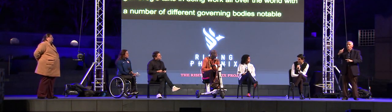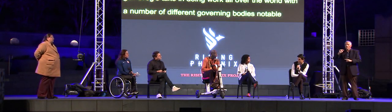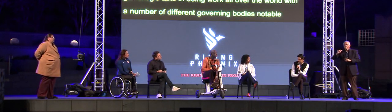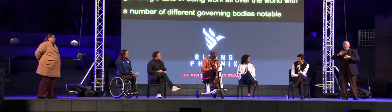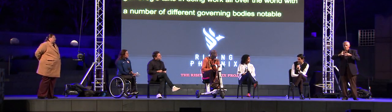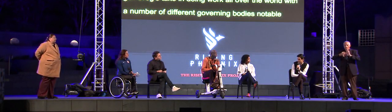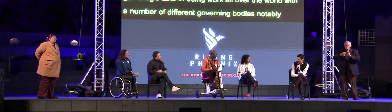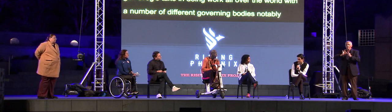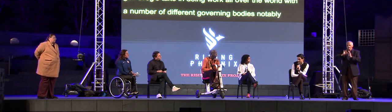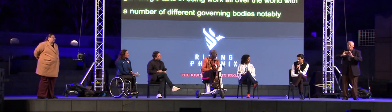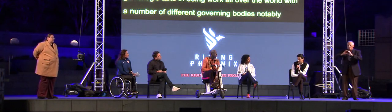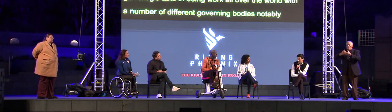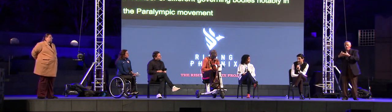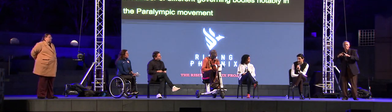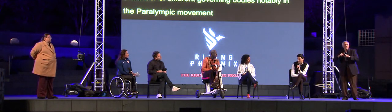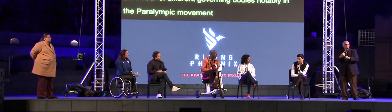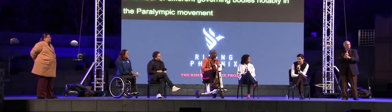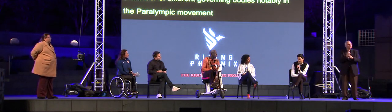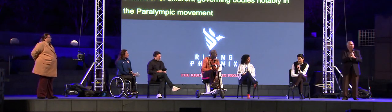in the more traditional Olympic space.